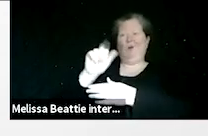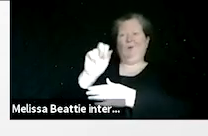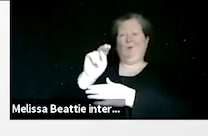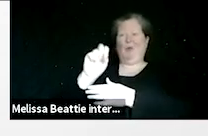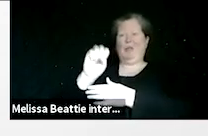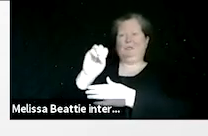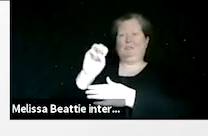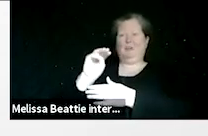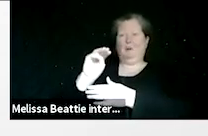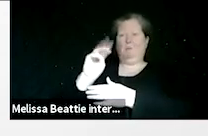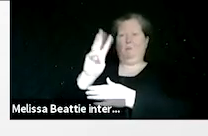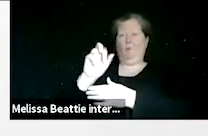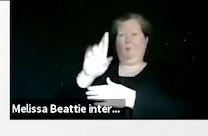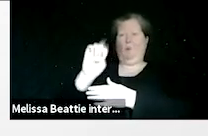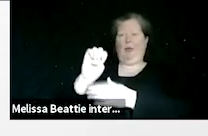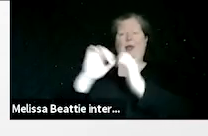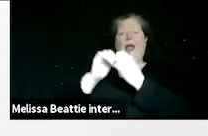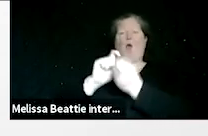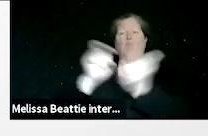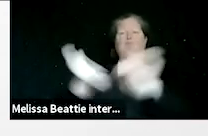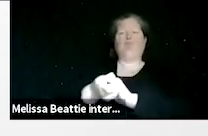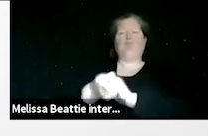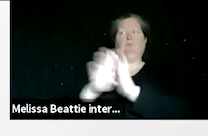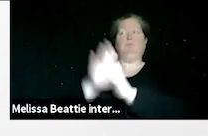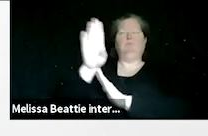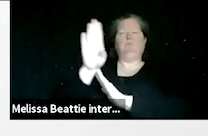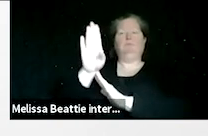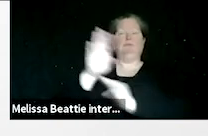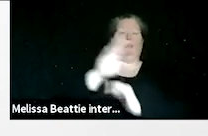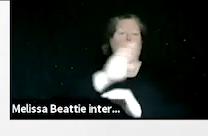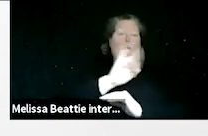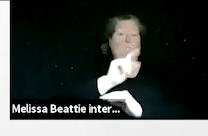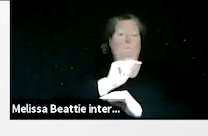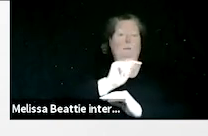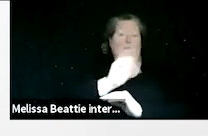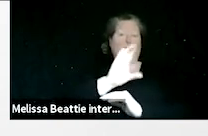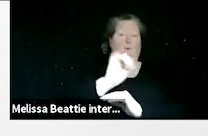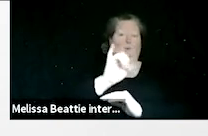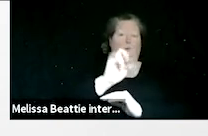Ben Woelk: It's dropped off when Bitcoin is dropped down it's picked back up when